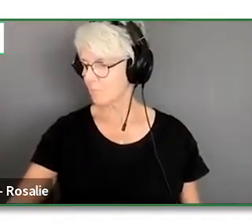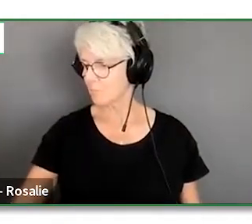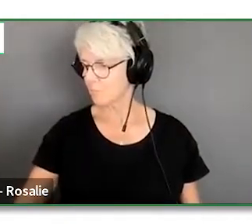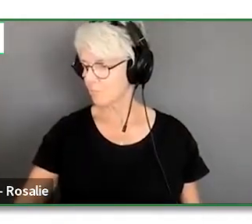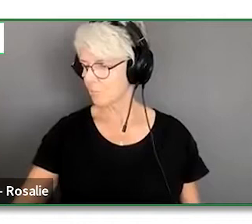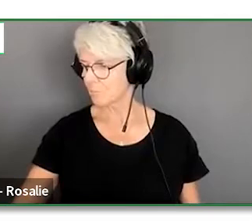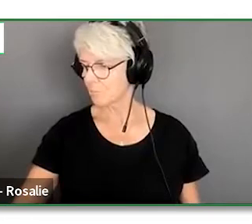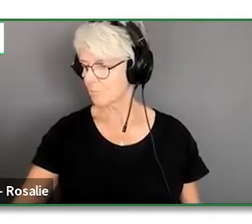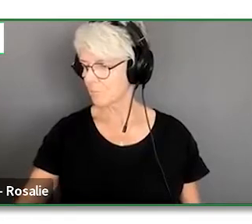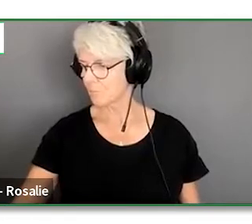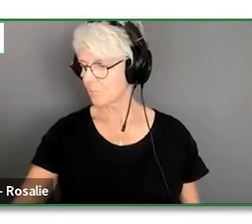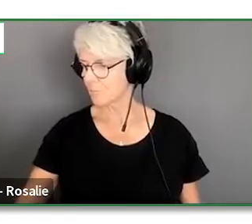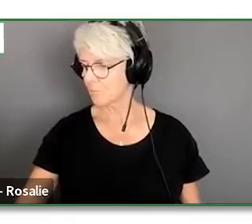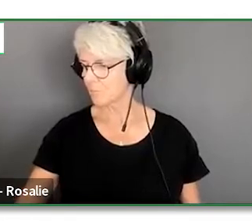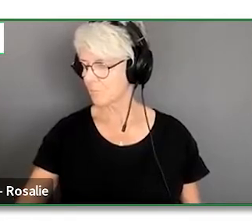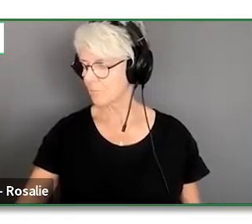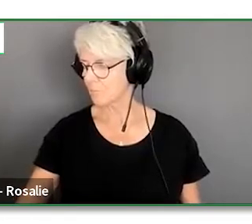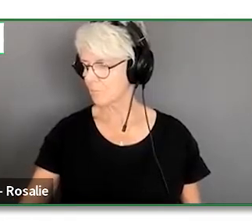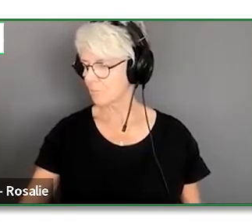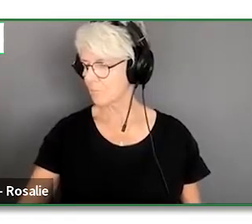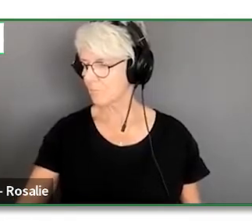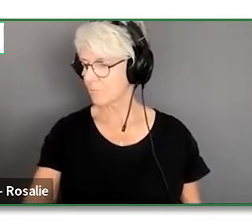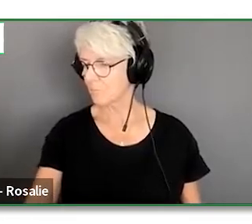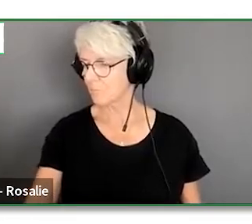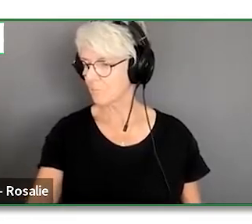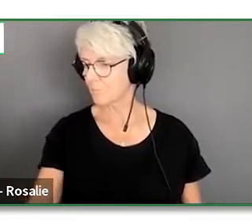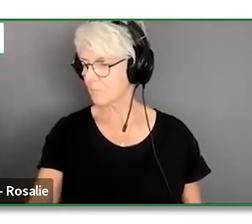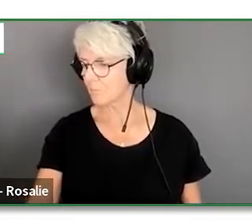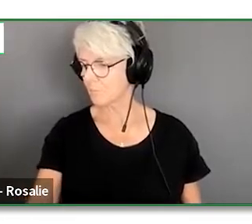and that is for the purpose of today's conversation. It illustrates where we